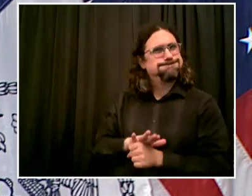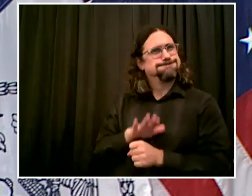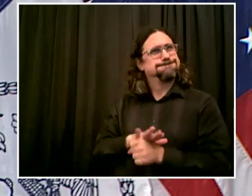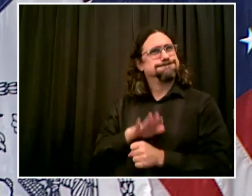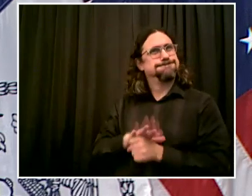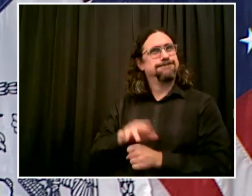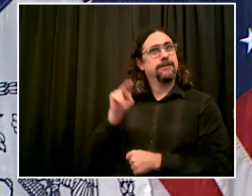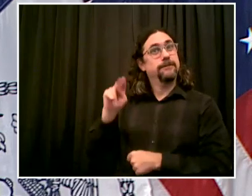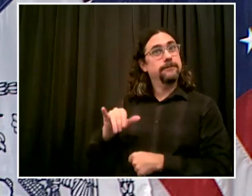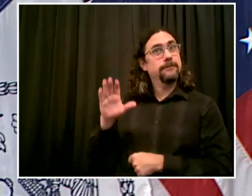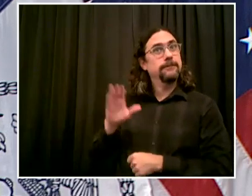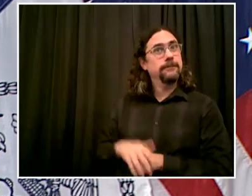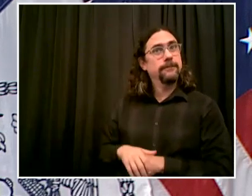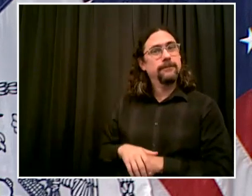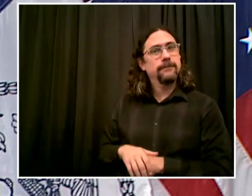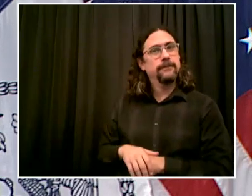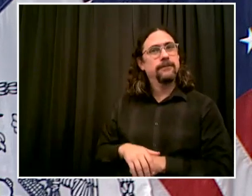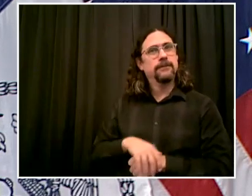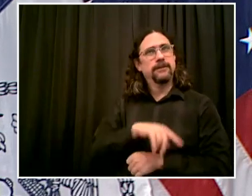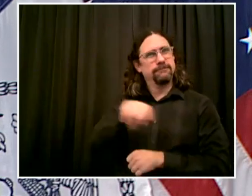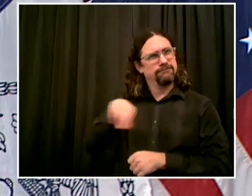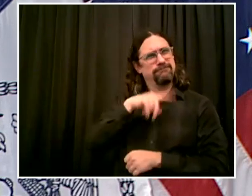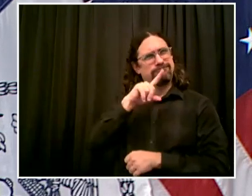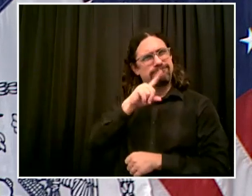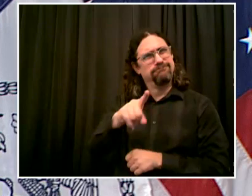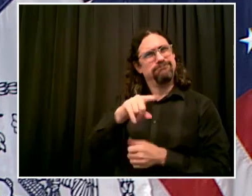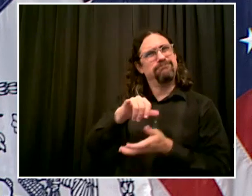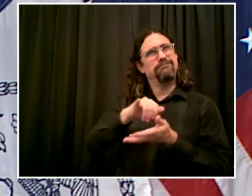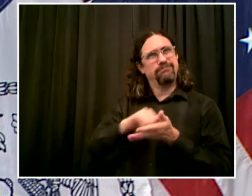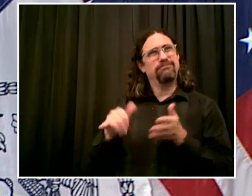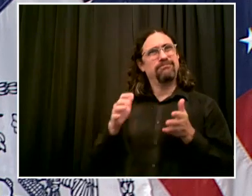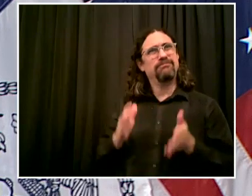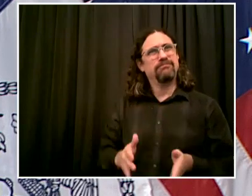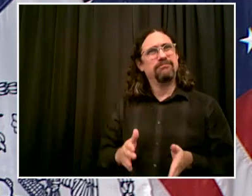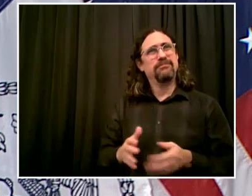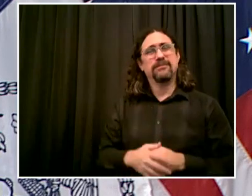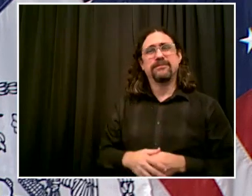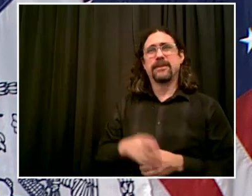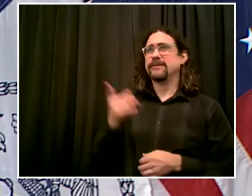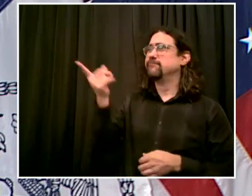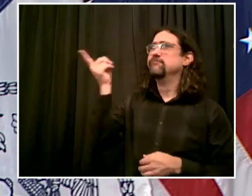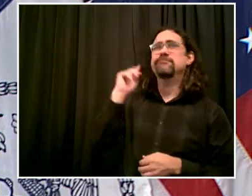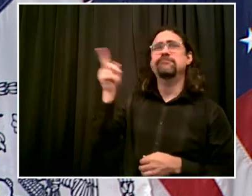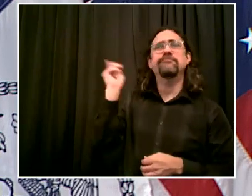AND SOUL OF NEW RKYO CIT Y,N OT GOING ANYWHERE, NOT FLEEING, THIS IS NEW YORK. THESE ARE NEW YORKERS IDENTIFIED FOR.